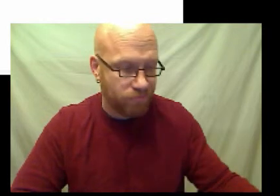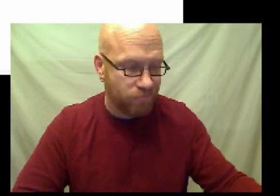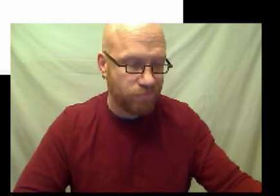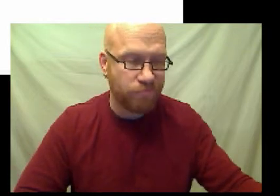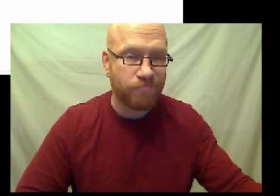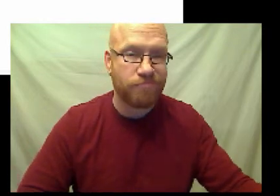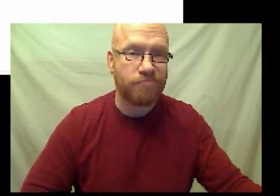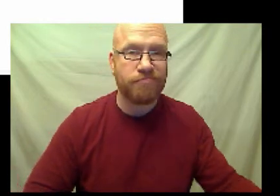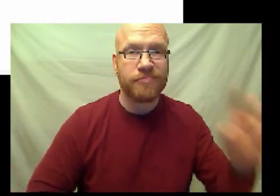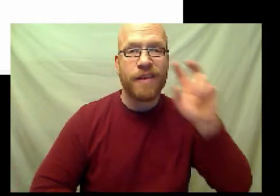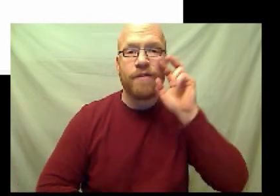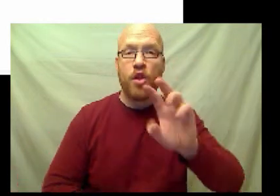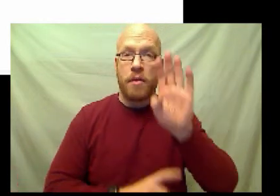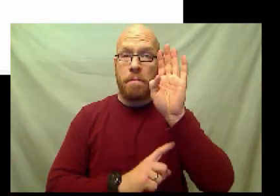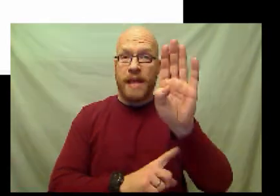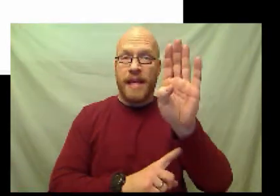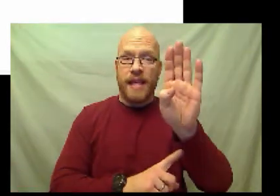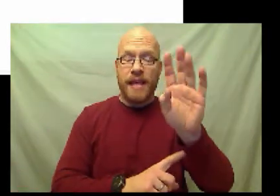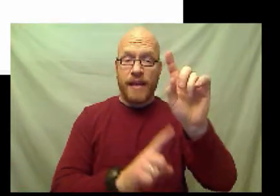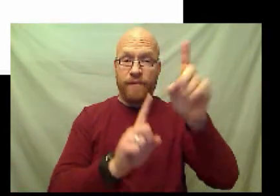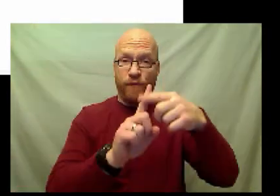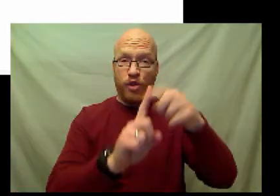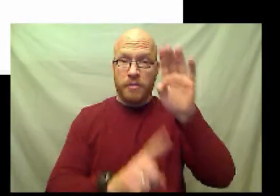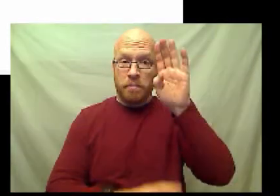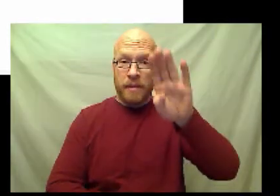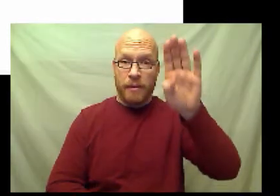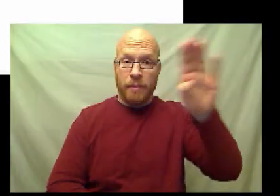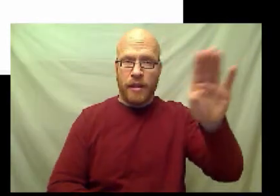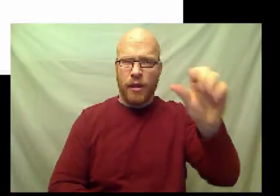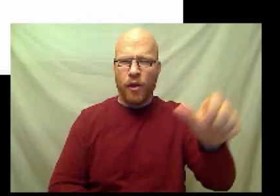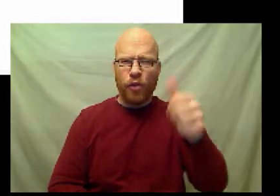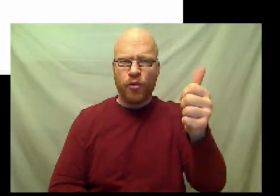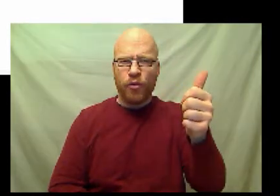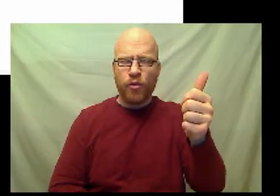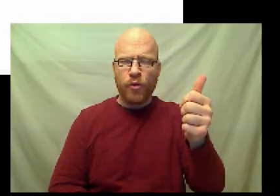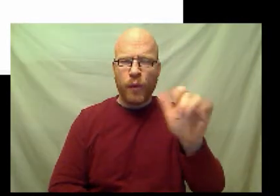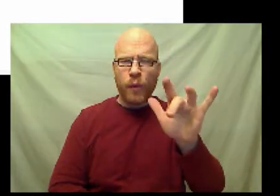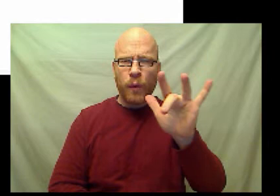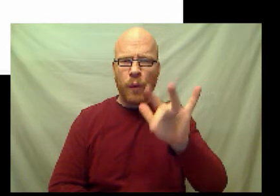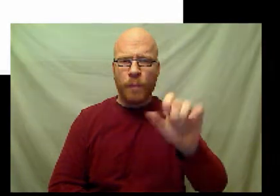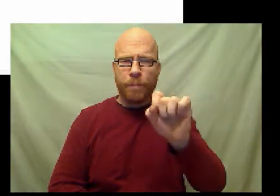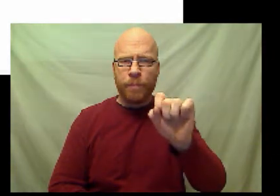Now when we look at the Bs, the first term has 3 Bs,